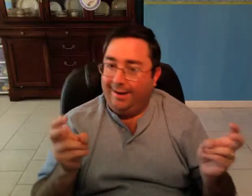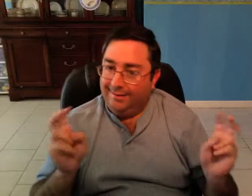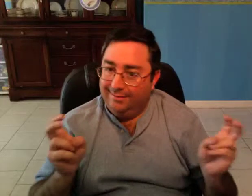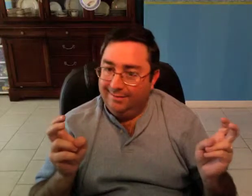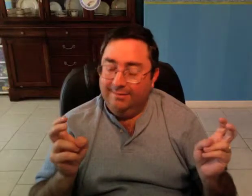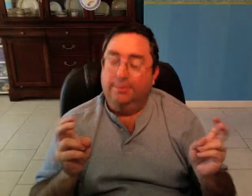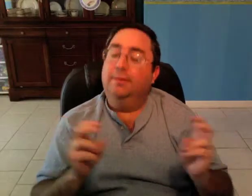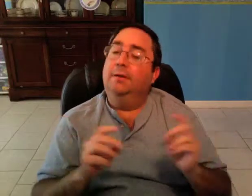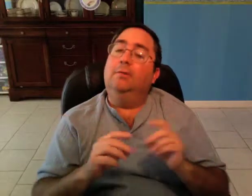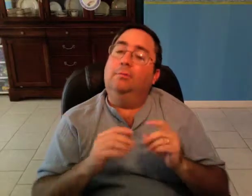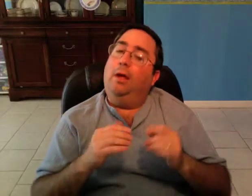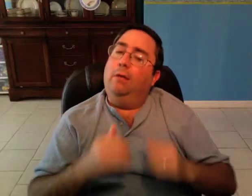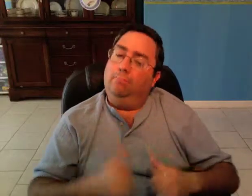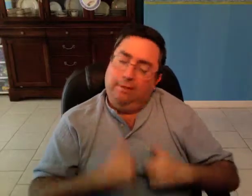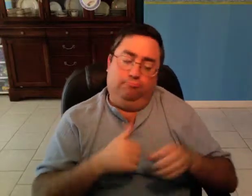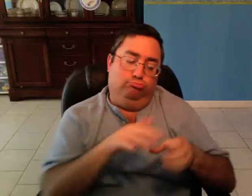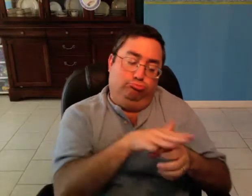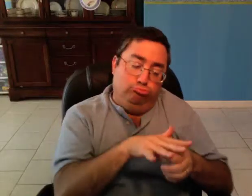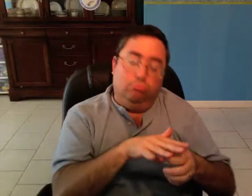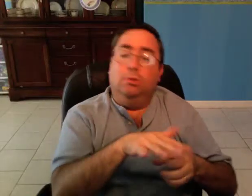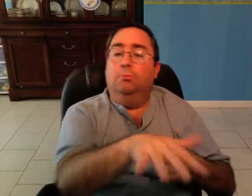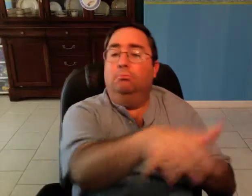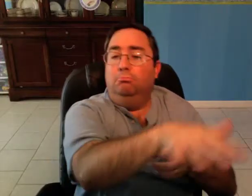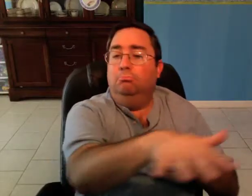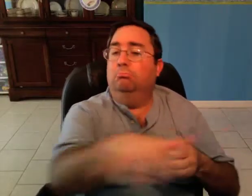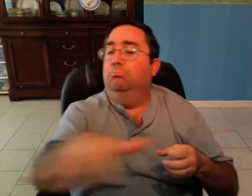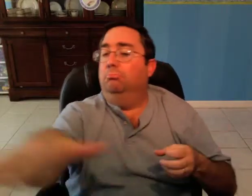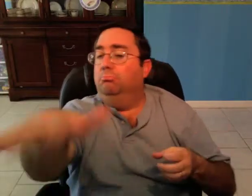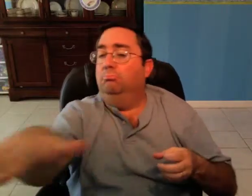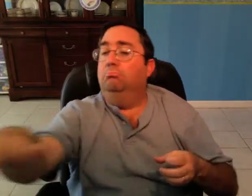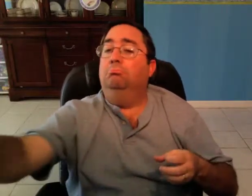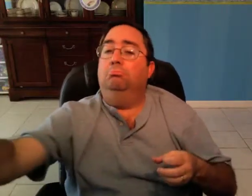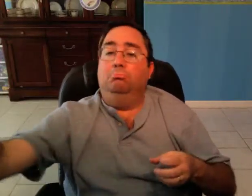They have their communities in disparate areas.